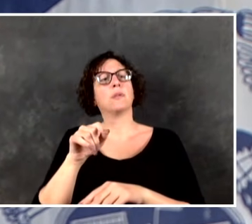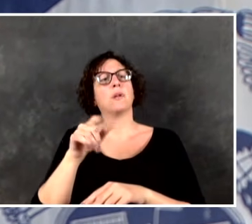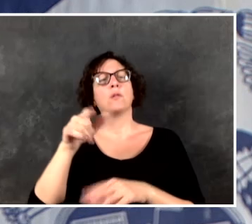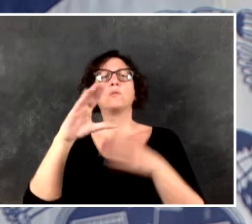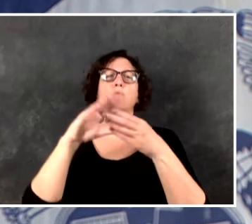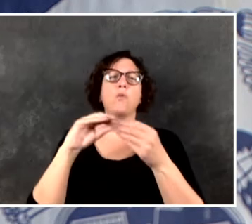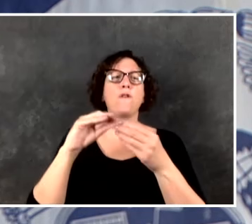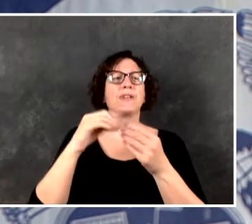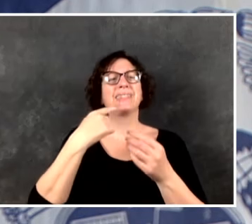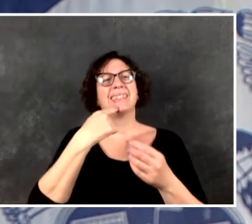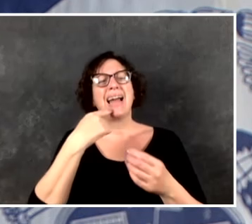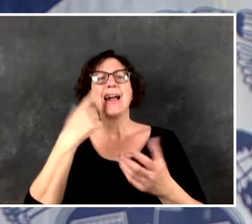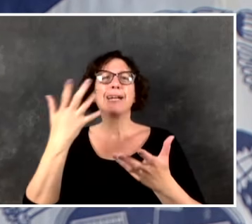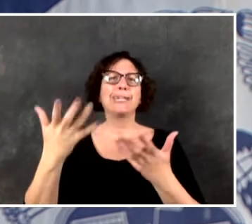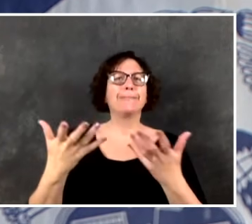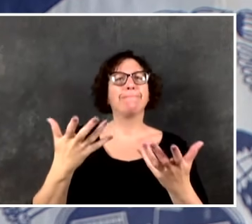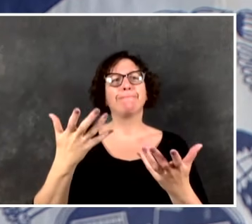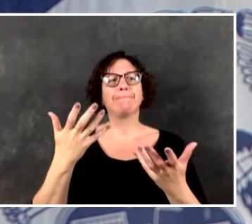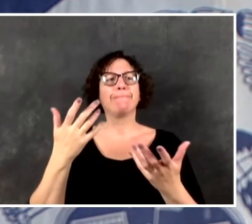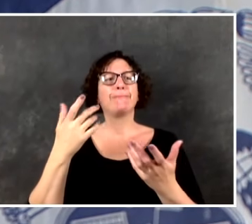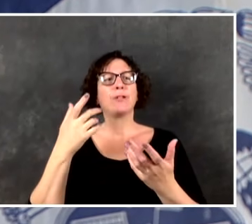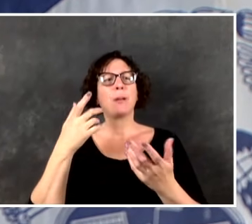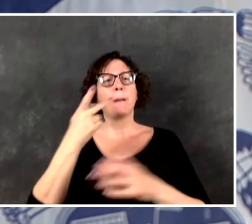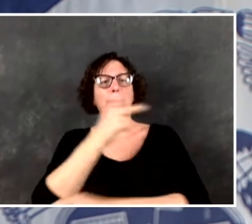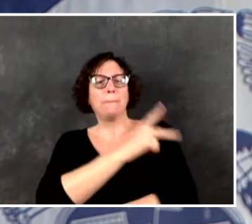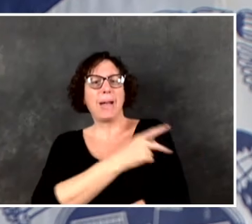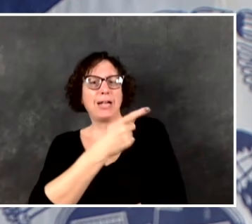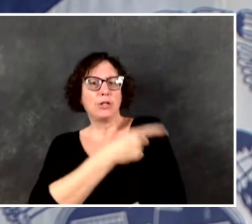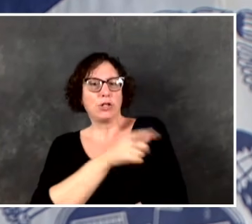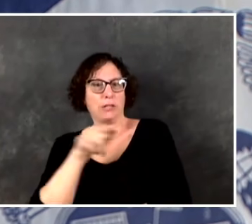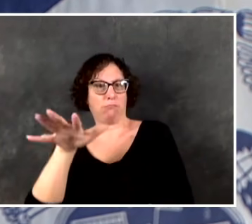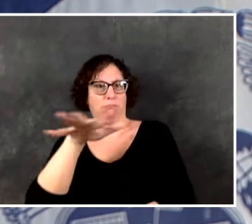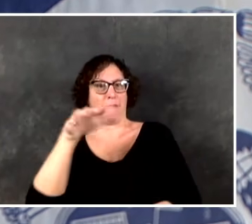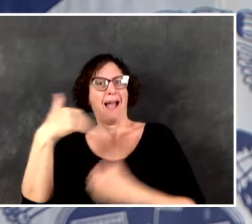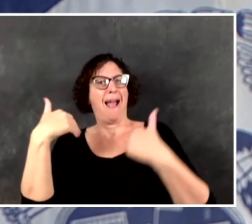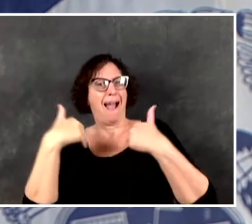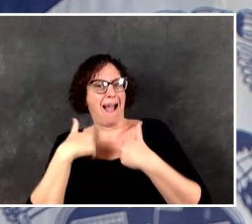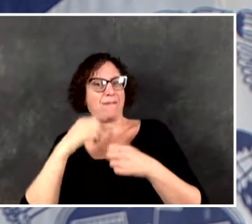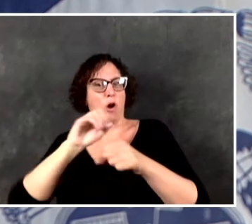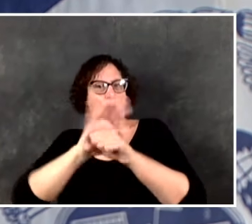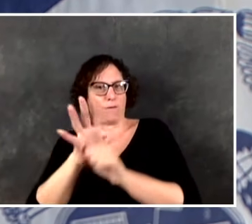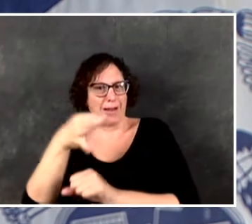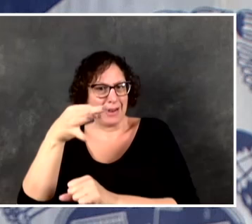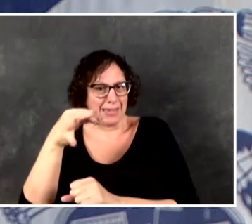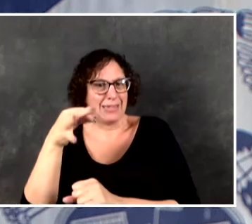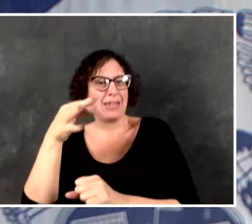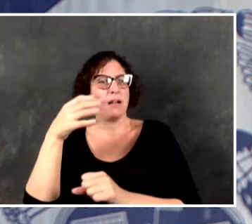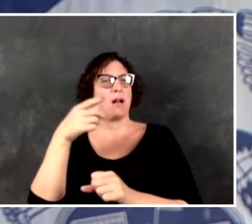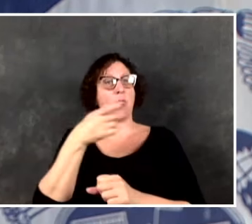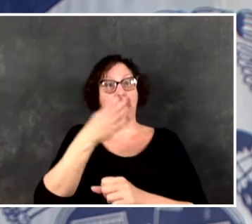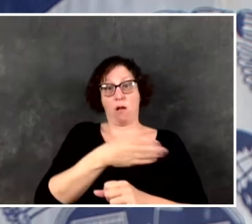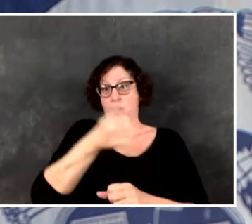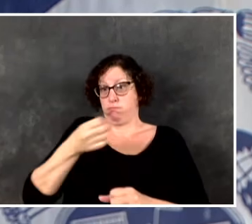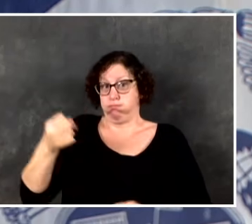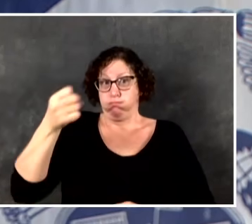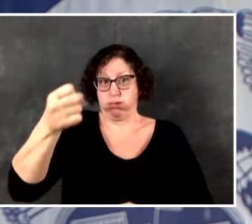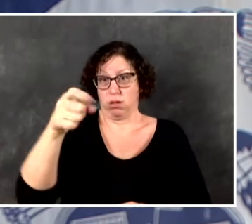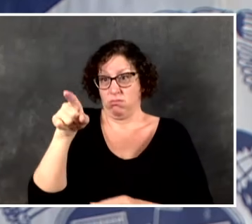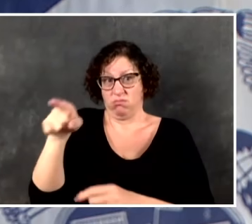AND THEY BASICALLY SAID THAT THE CITY BROUGHT COVID-19 PATIENTS INTO